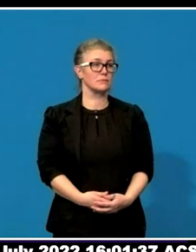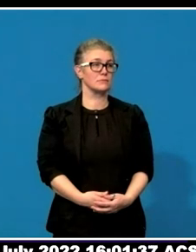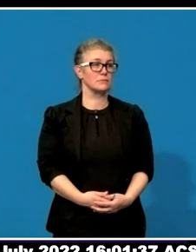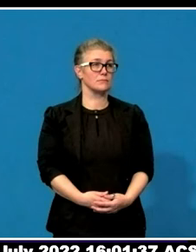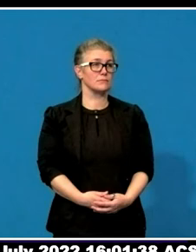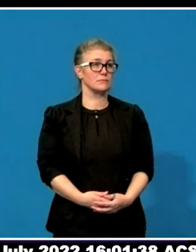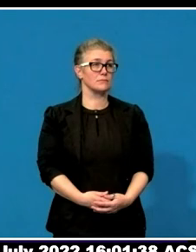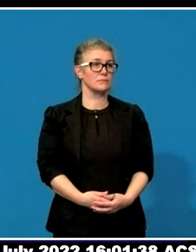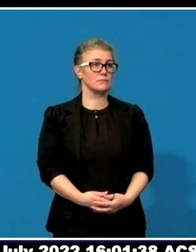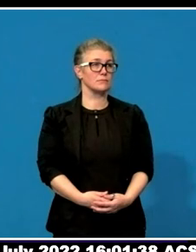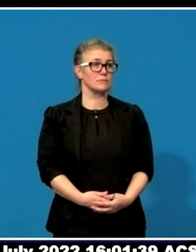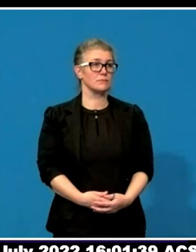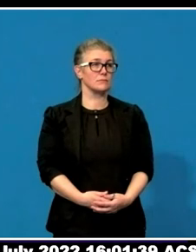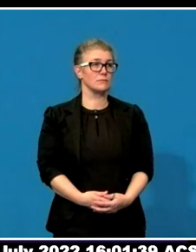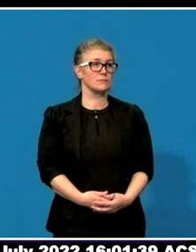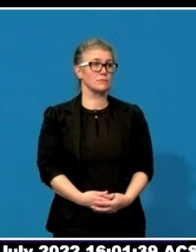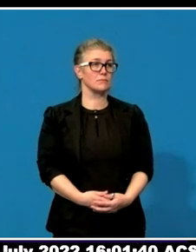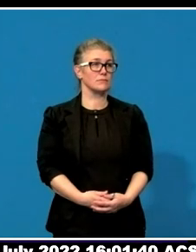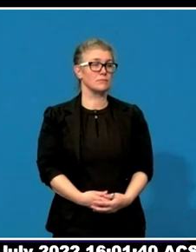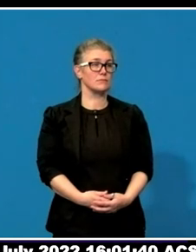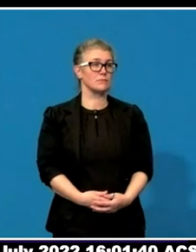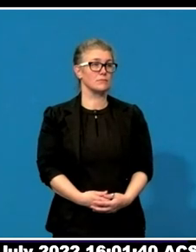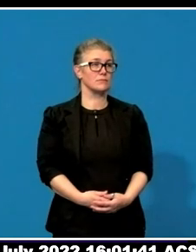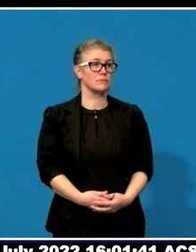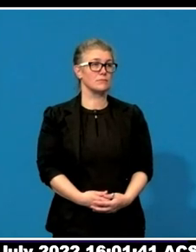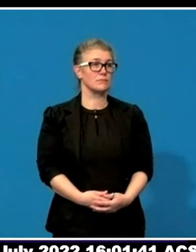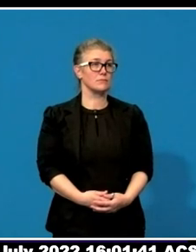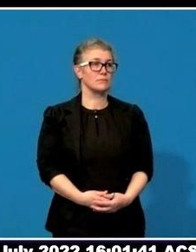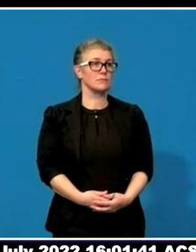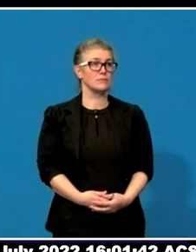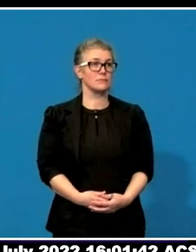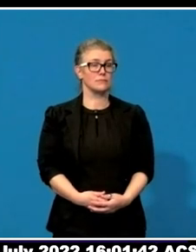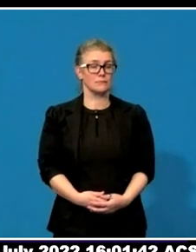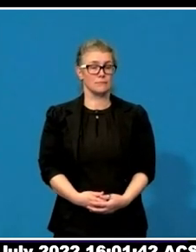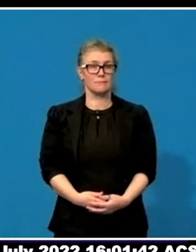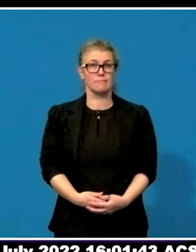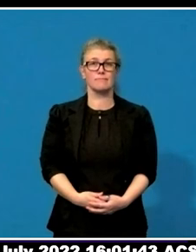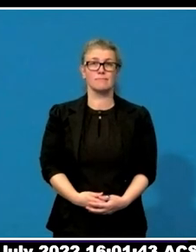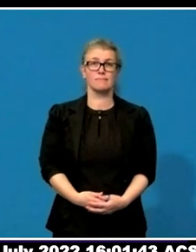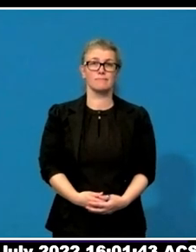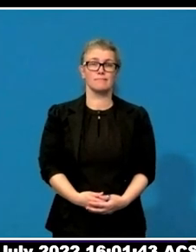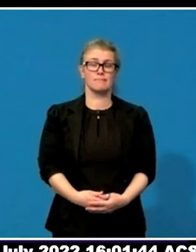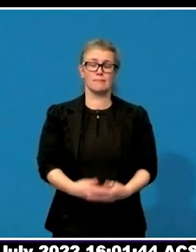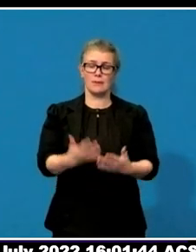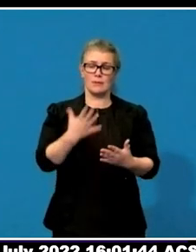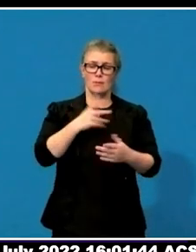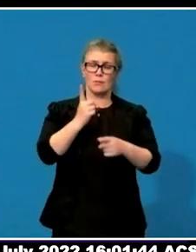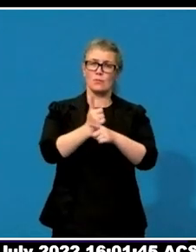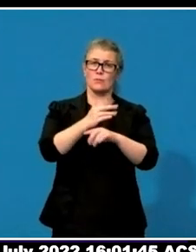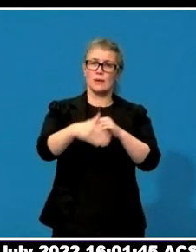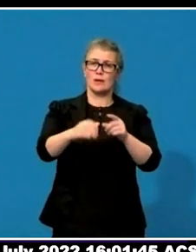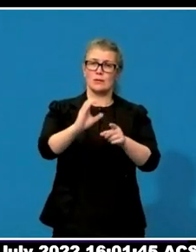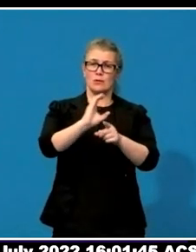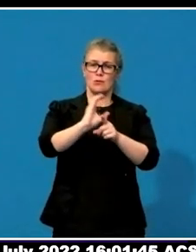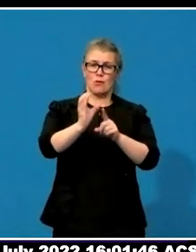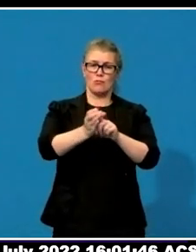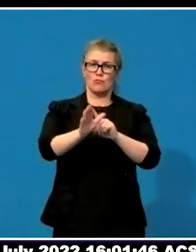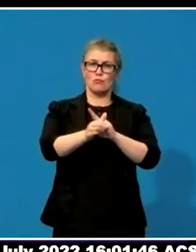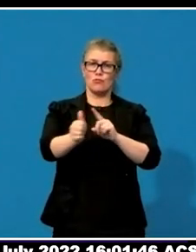On the issue of cultural competence within NDIS service providers,